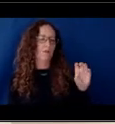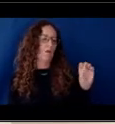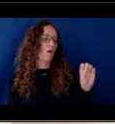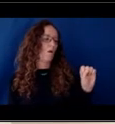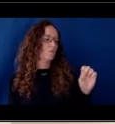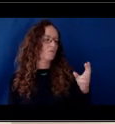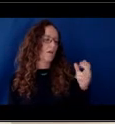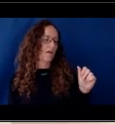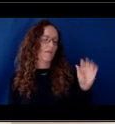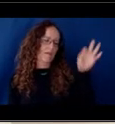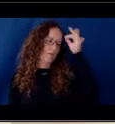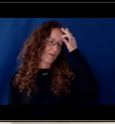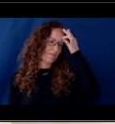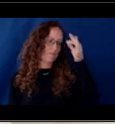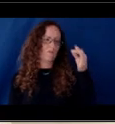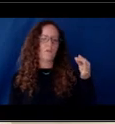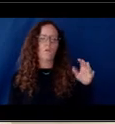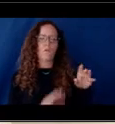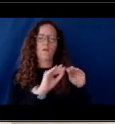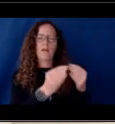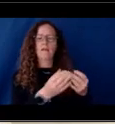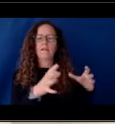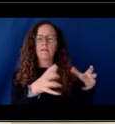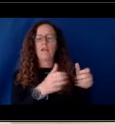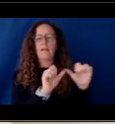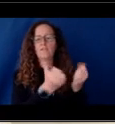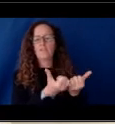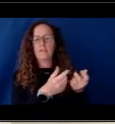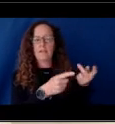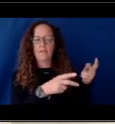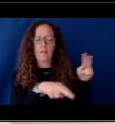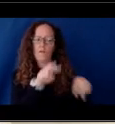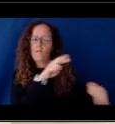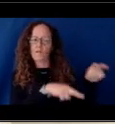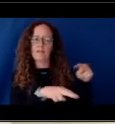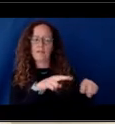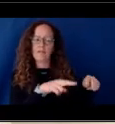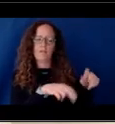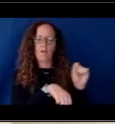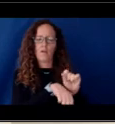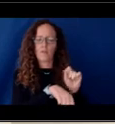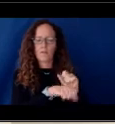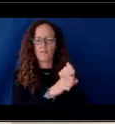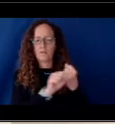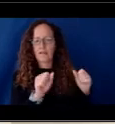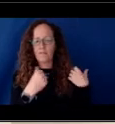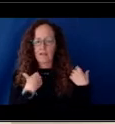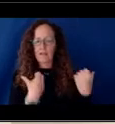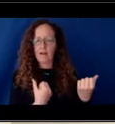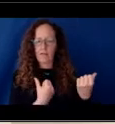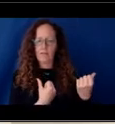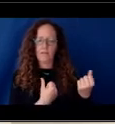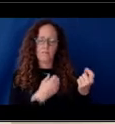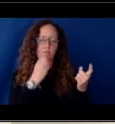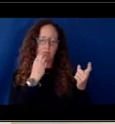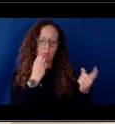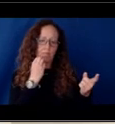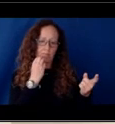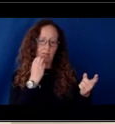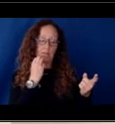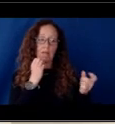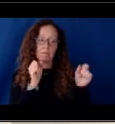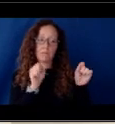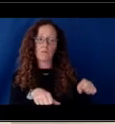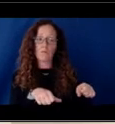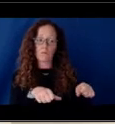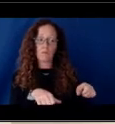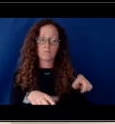it comes to occupational safety and health. So, they can certainly look into our tool,